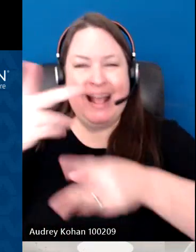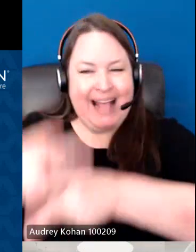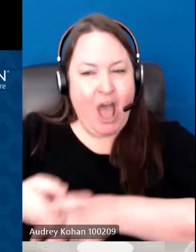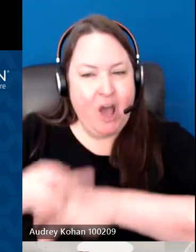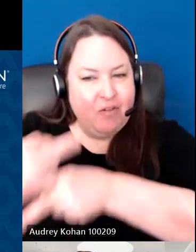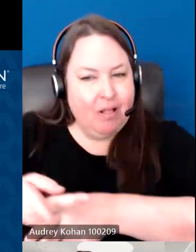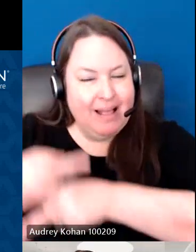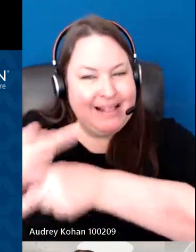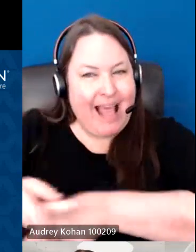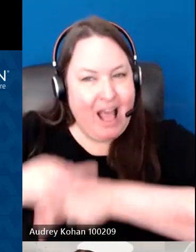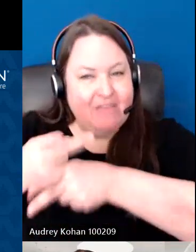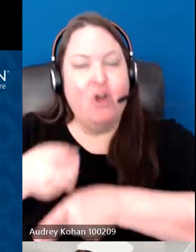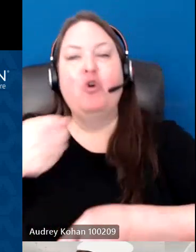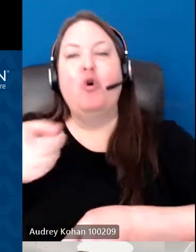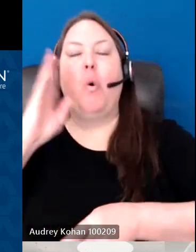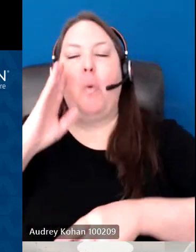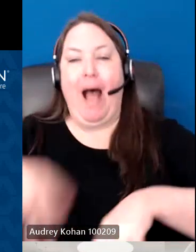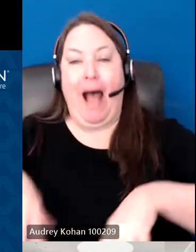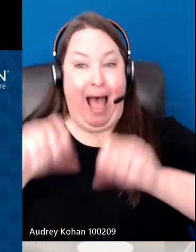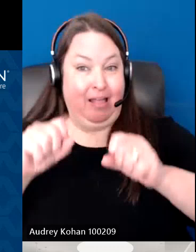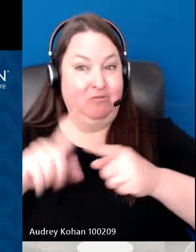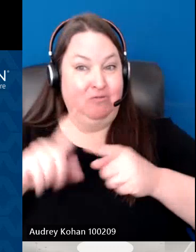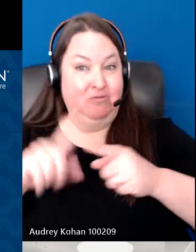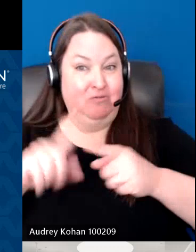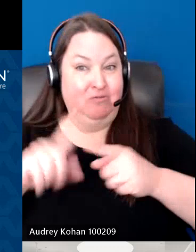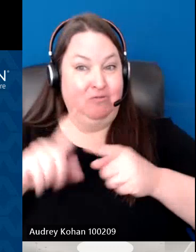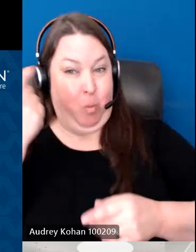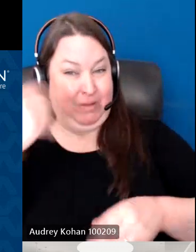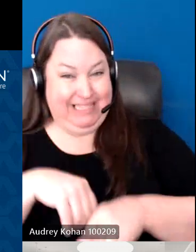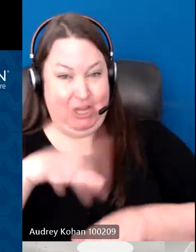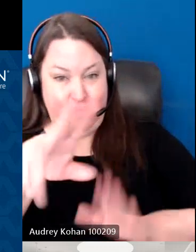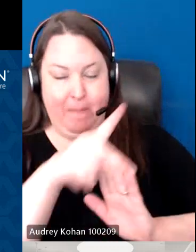because you're going to be held to what's in your policy so uh I love the fact that you should be